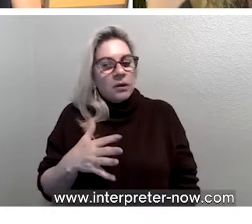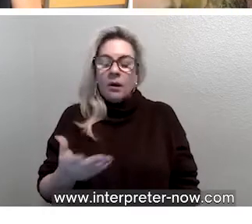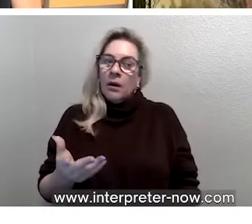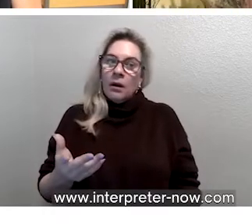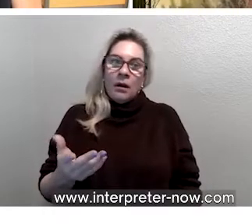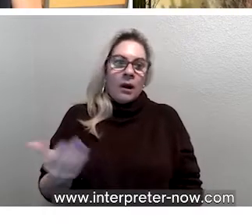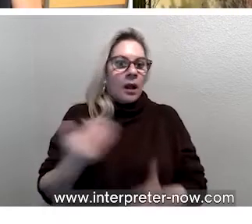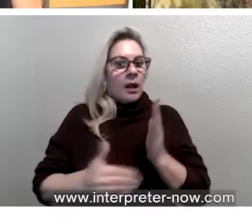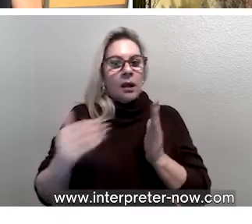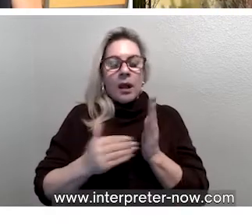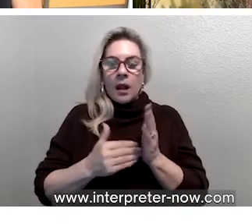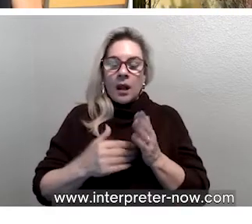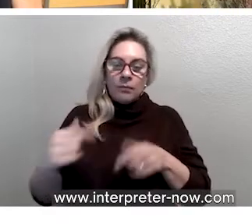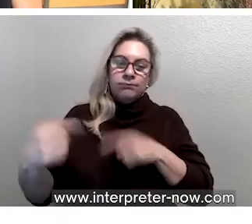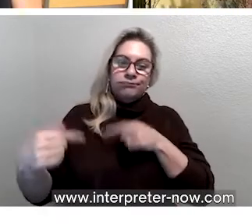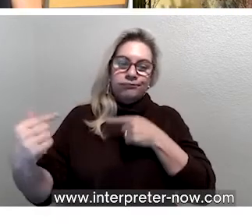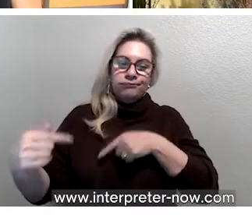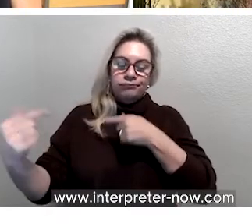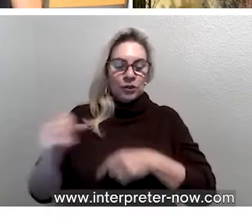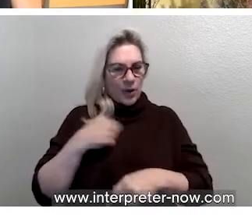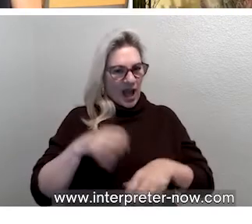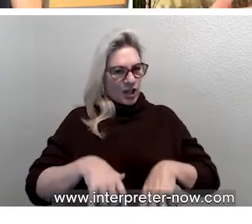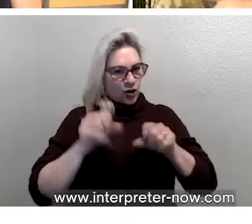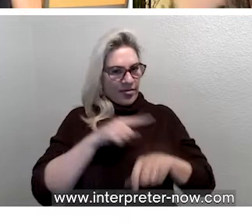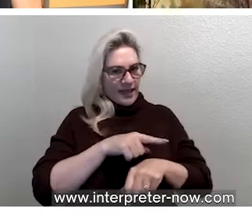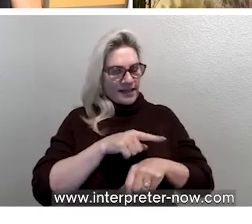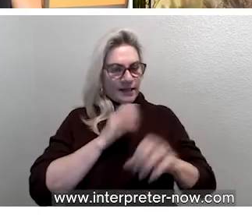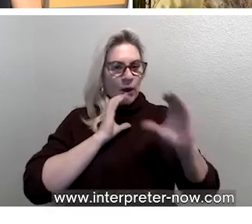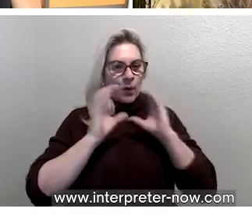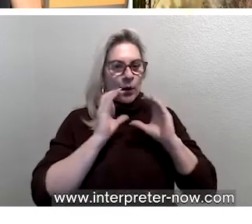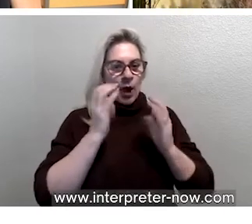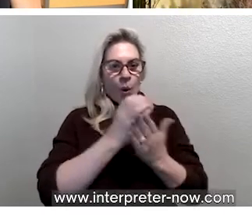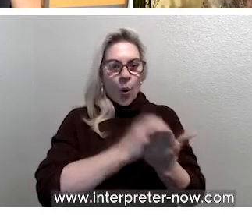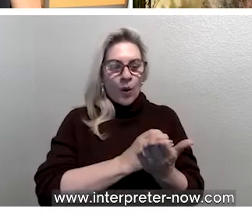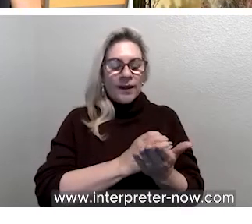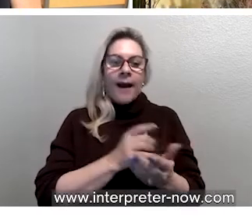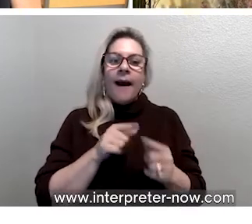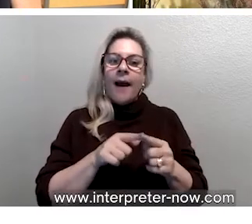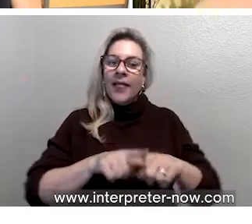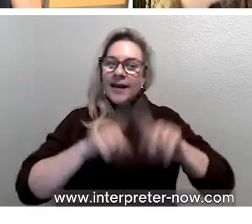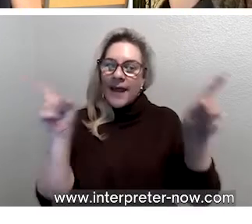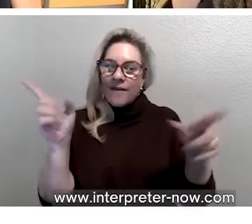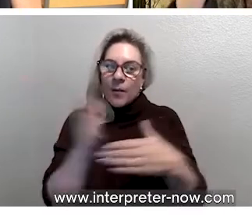So, when I took this intercultural communications course, it explained the differences between direct and indirect communication.